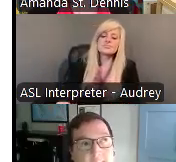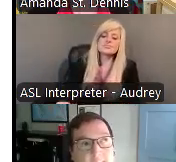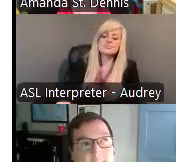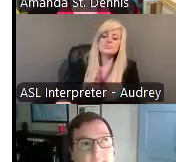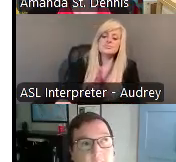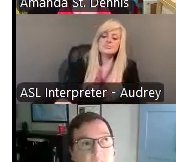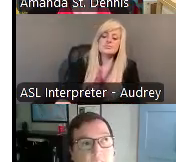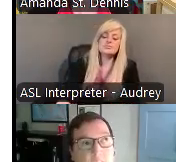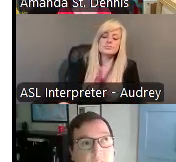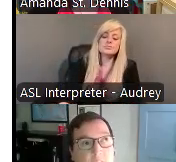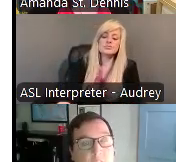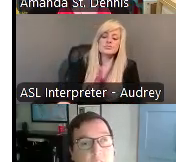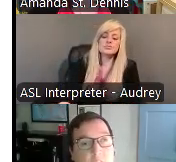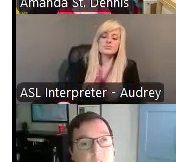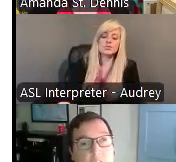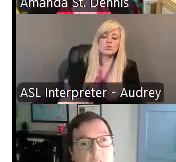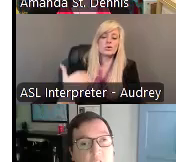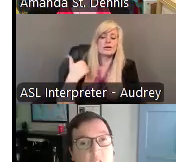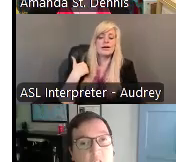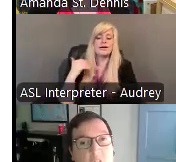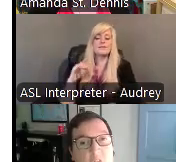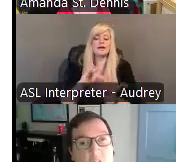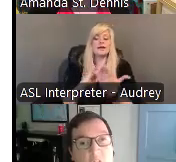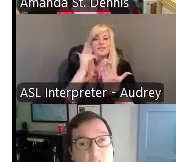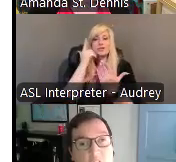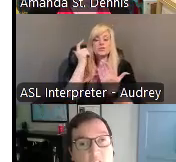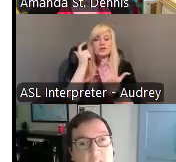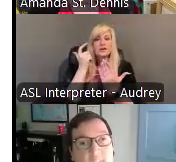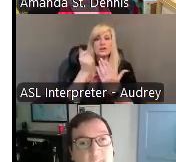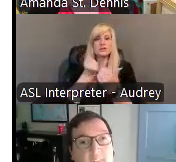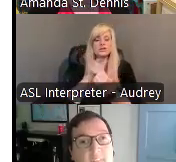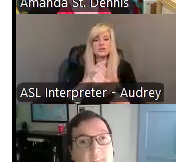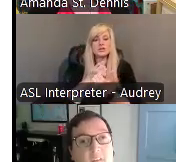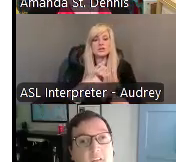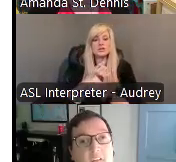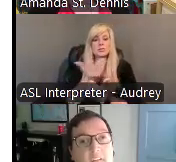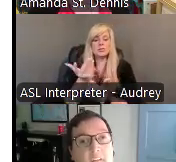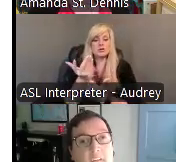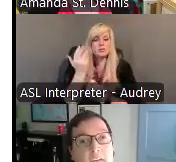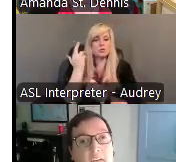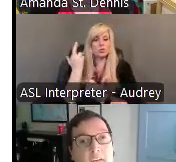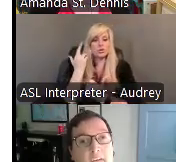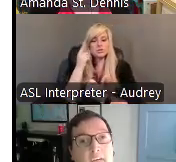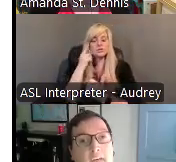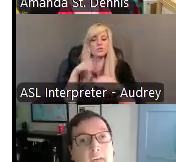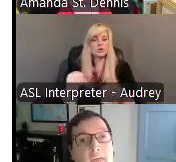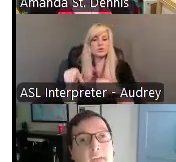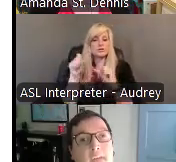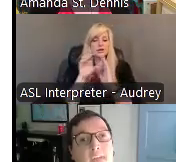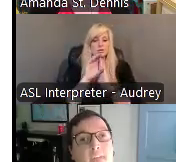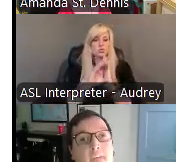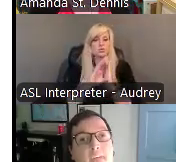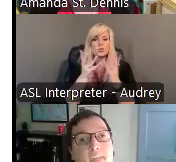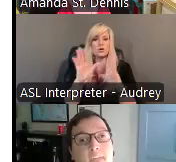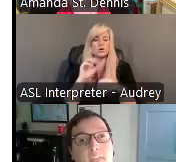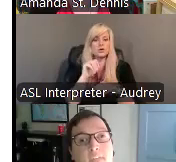were doing multiple reasons for taking the course, and we had already created our group. So we didn’t